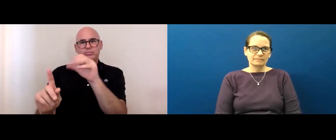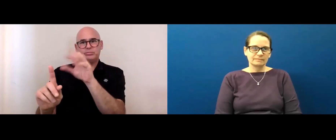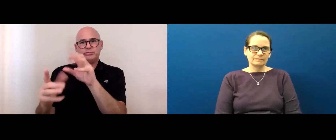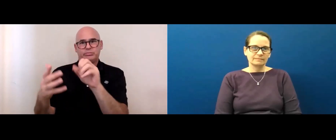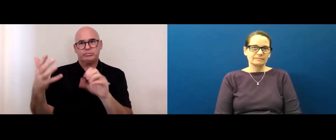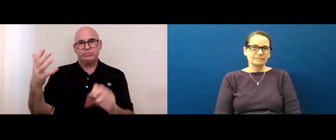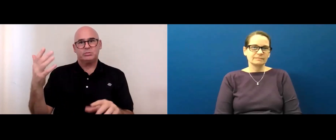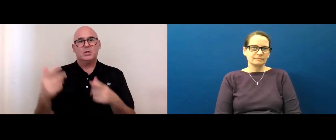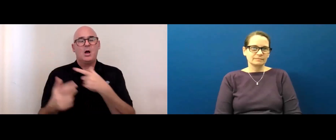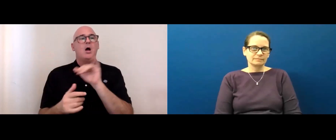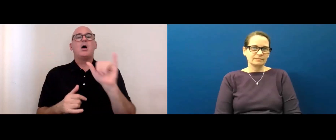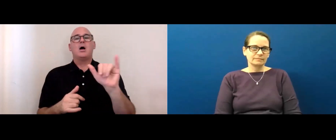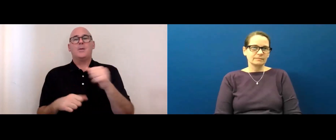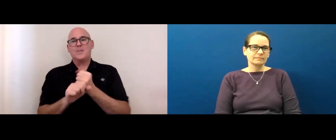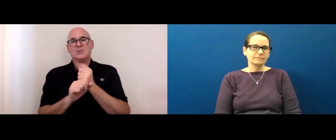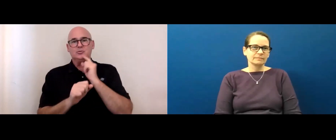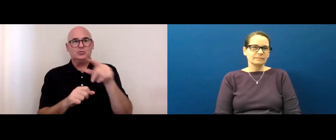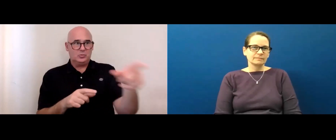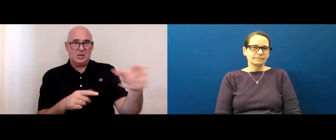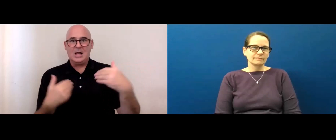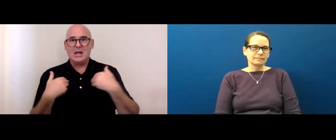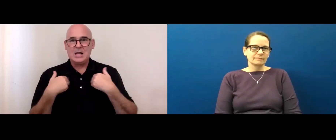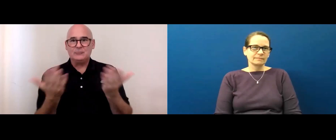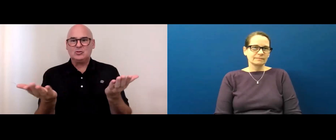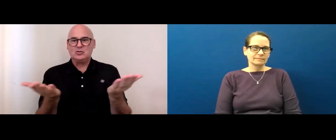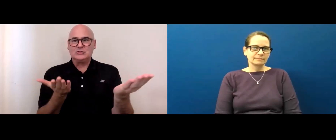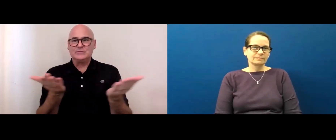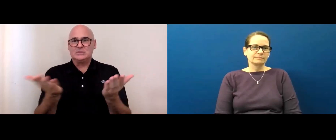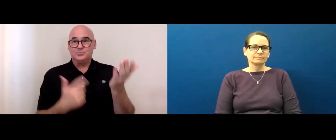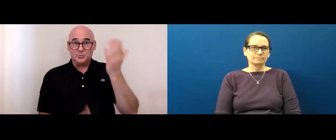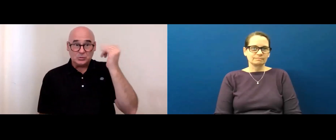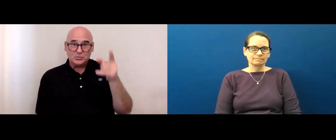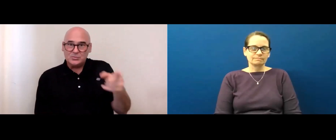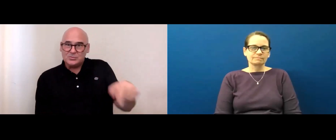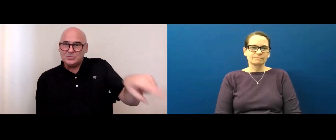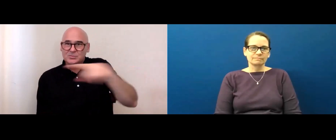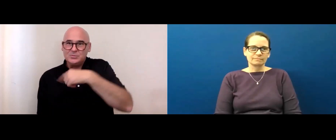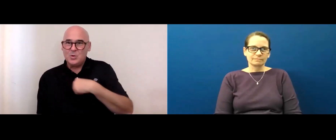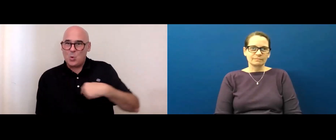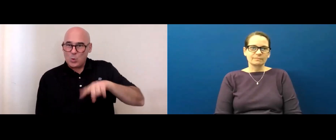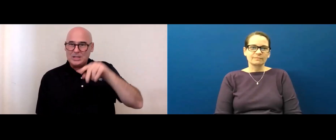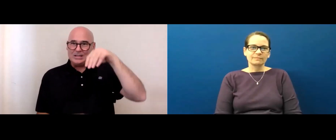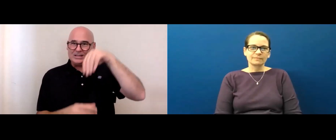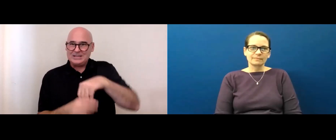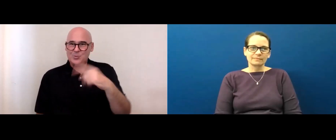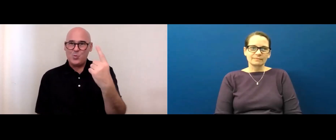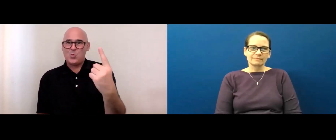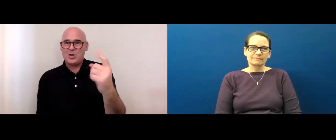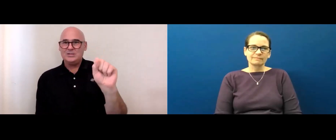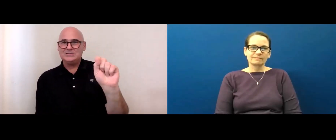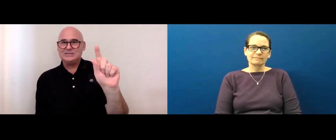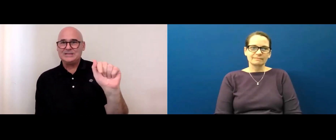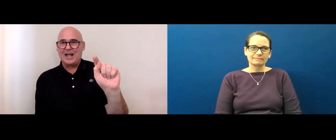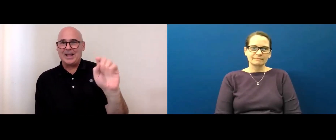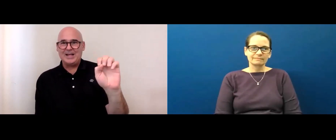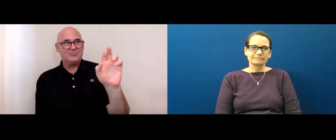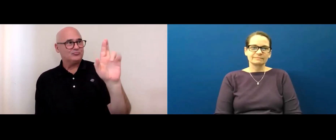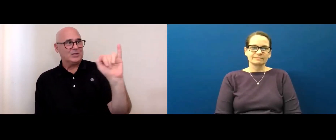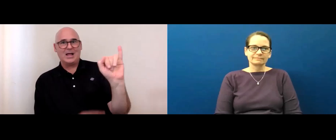involved and giving our input we need to make sure that the services are there we are in the